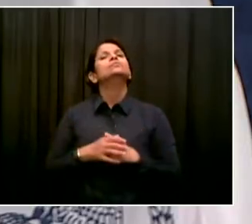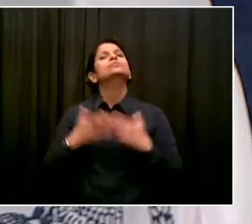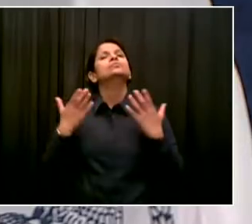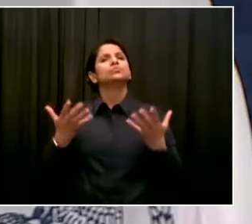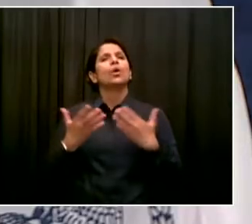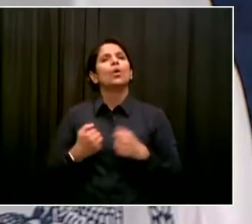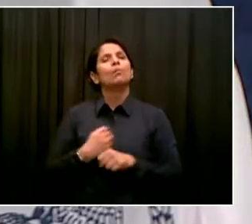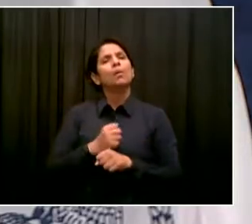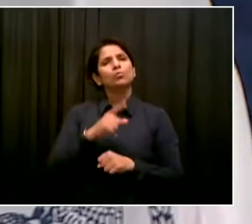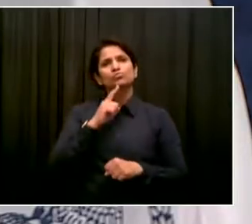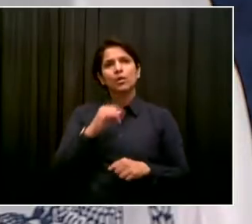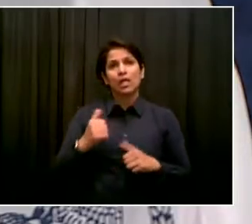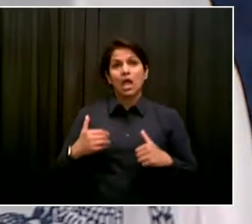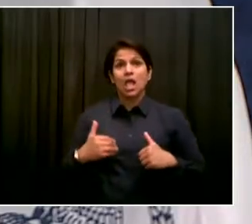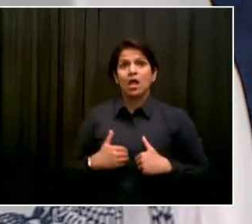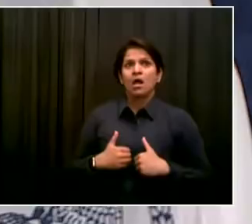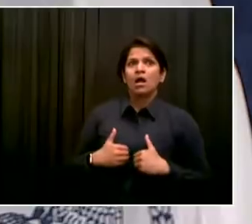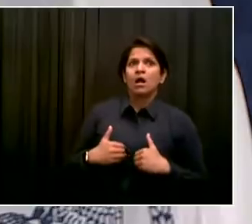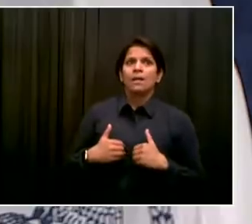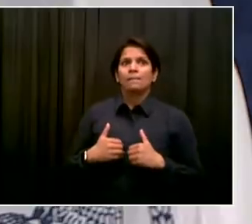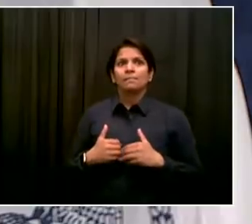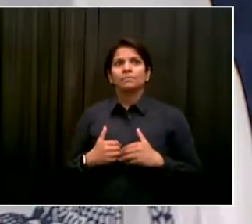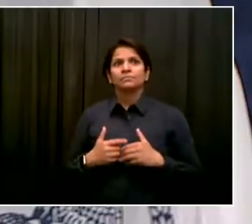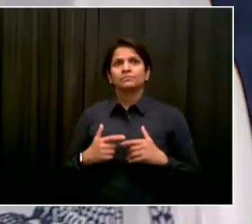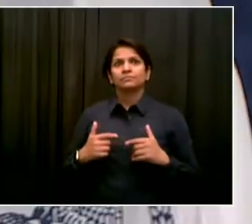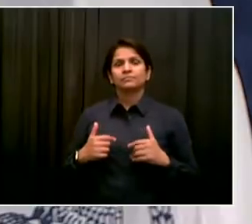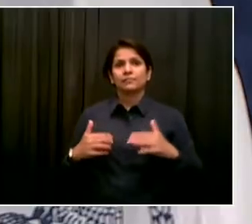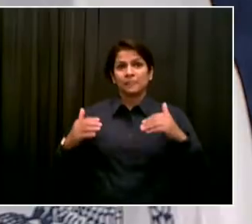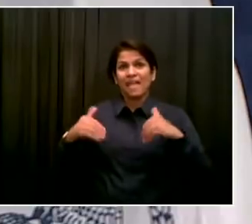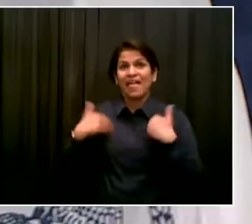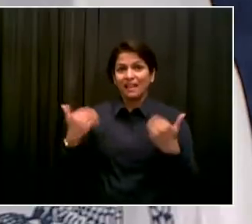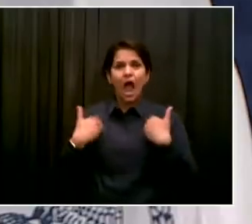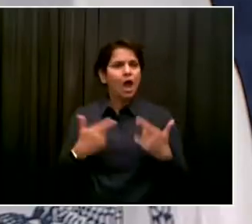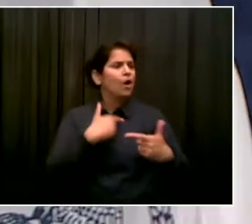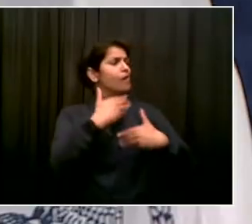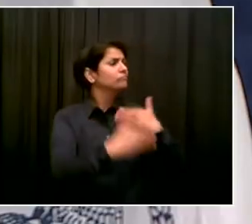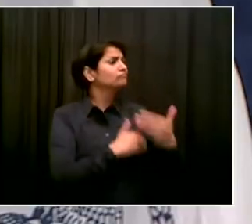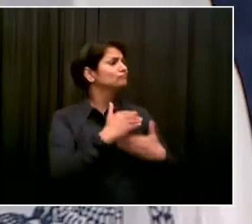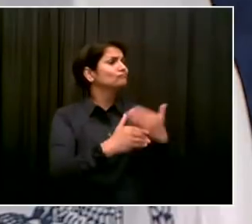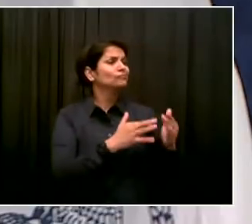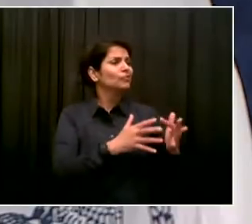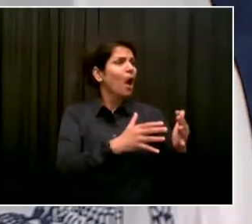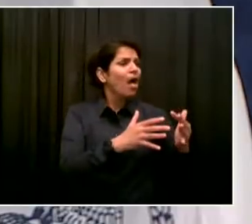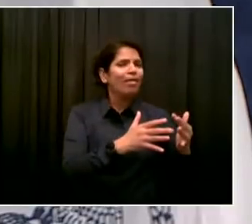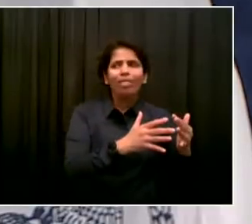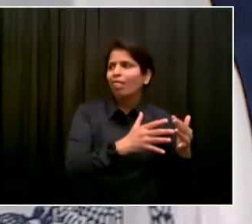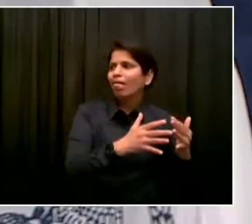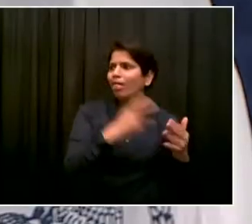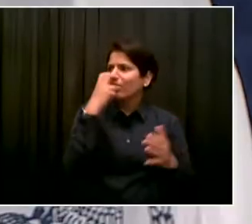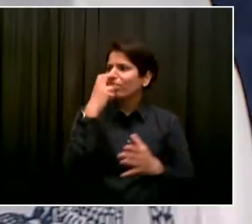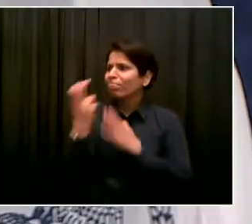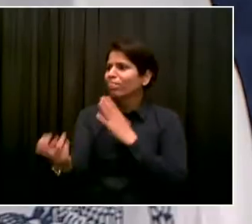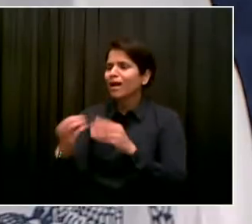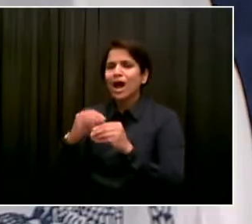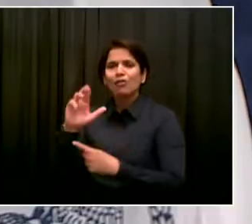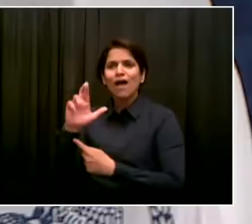YOUNG PEOPLE AND SO BOTH, FROM EVERYTHING WE'VE EXPERIENCE BUT ALSO WHAT WE